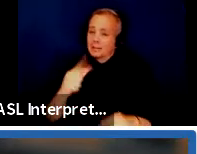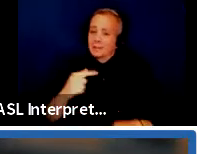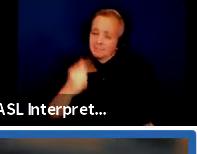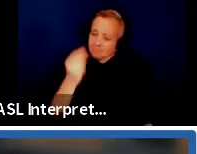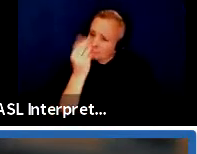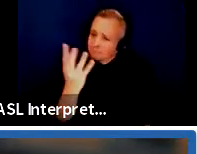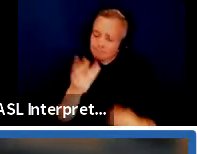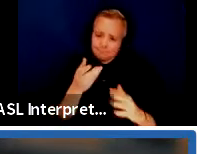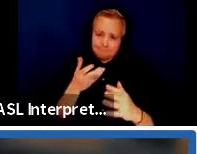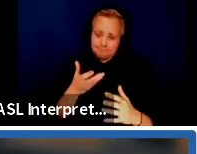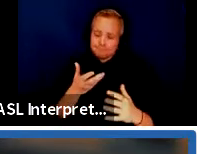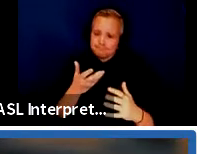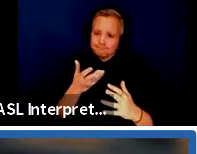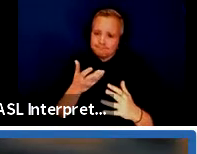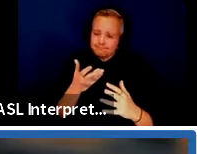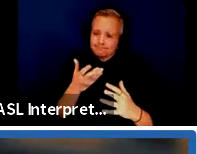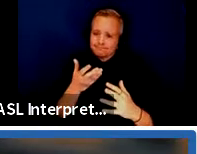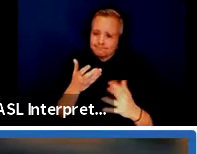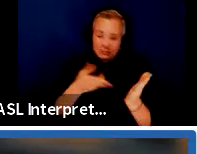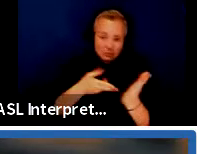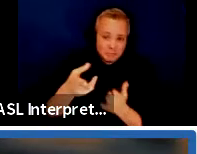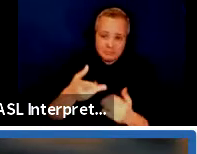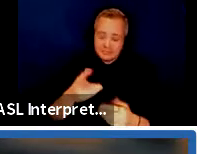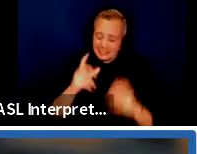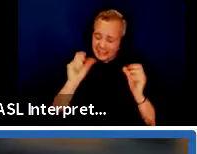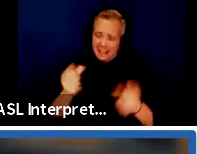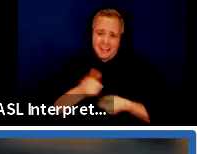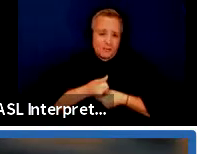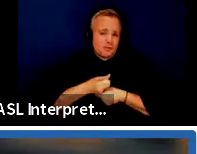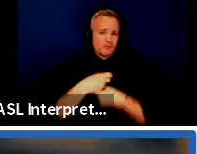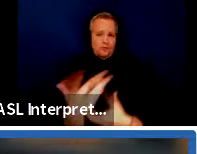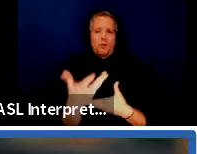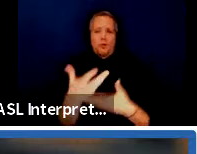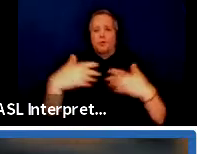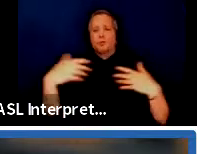HAVING A DISABILITY SOMETIMES REALLY CAN BE EXHAUSTING.